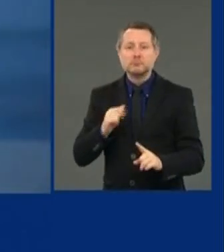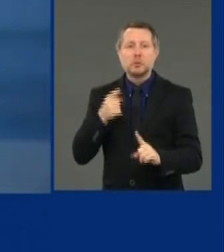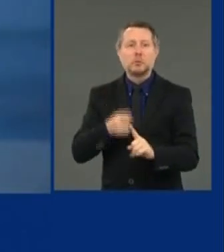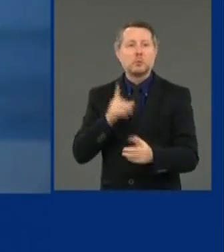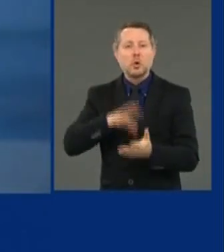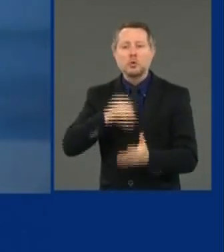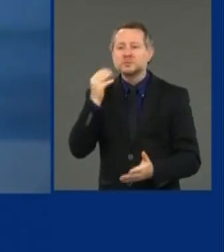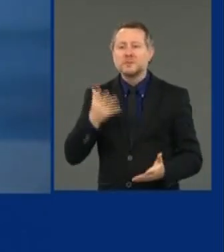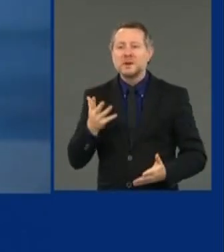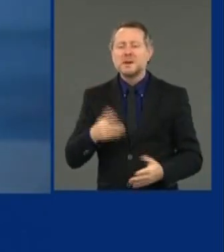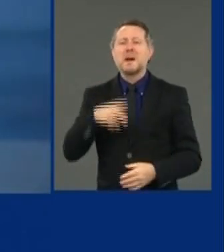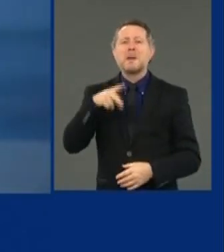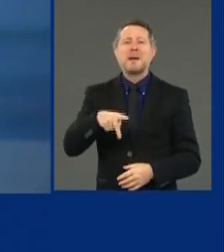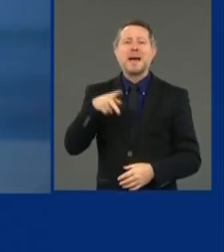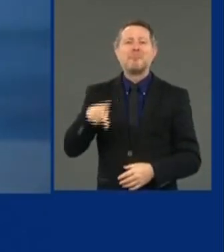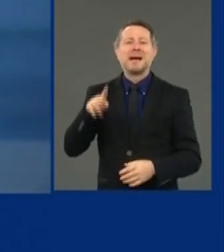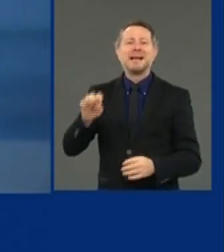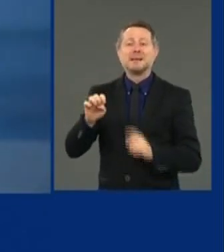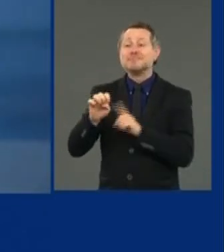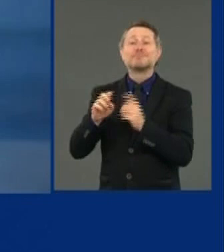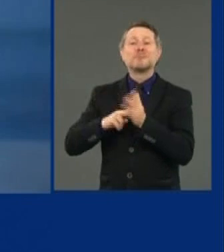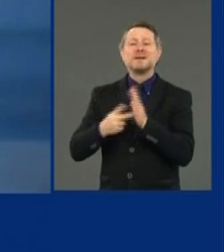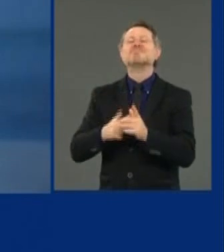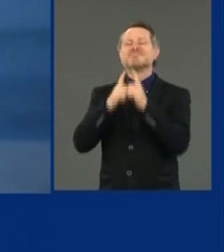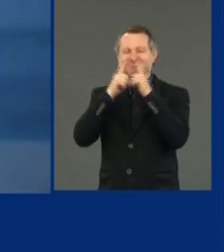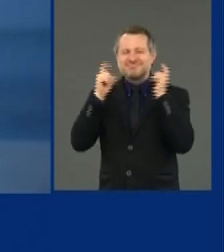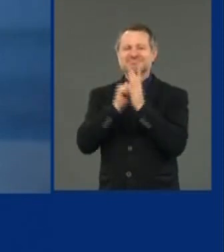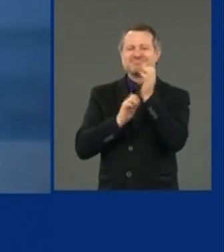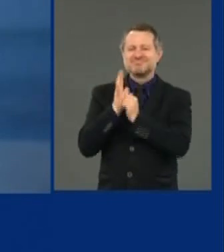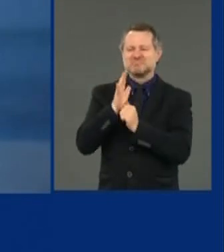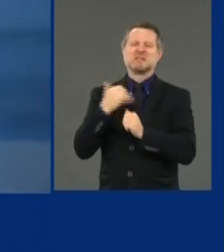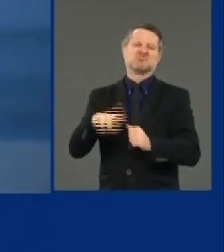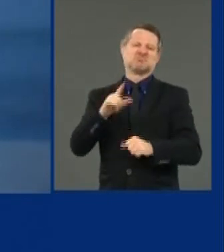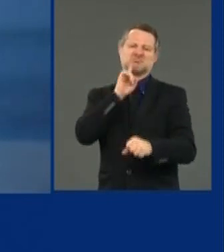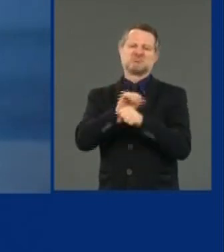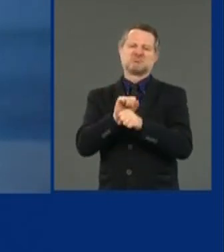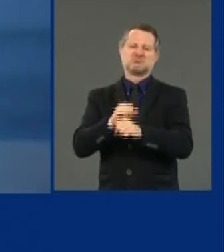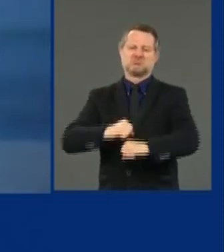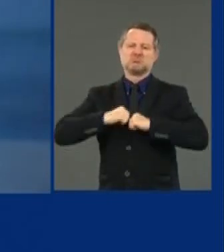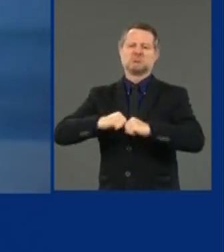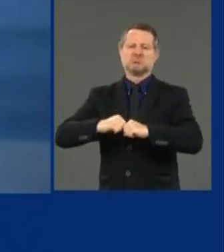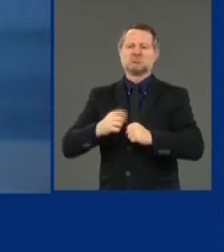BUT, THERE IS A MESSAGE FOR ALL OF US, WHICH IS THAT THE PPE